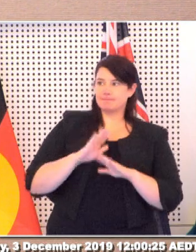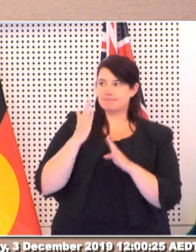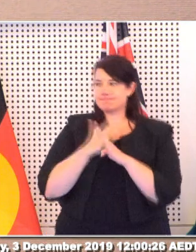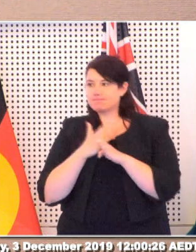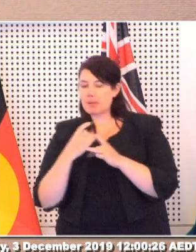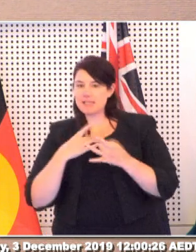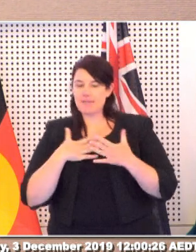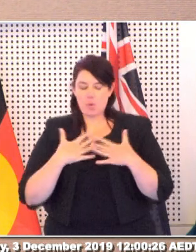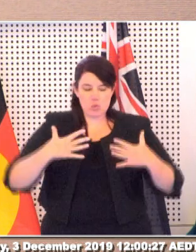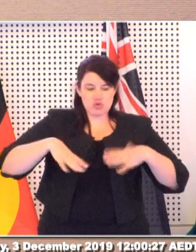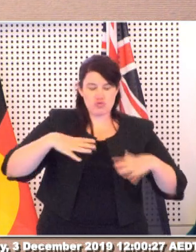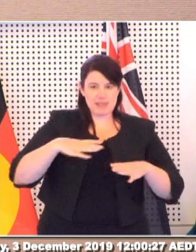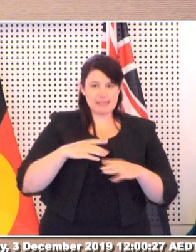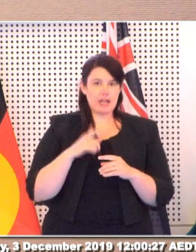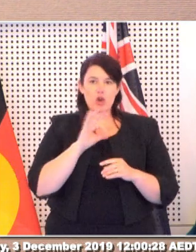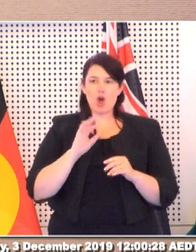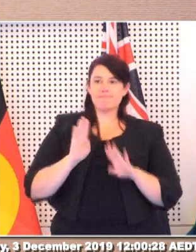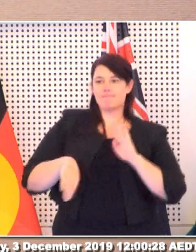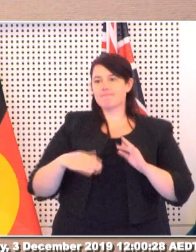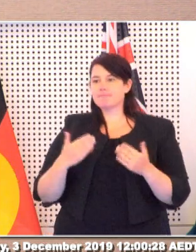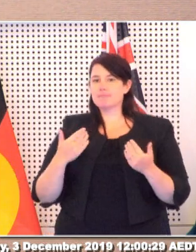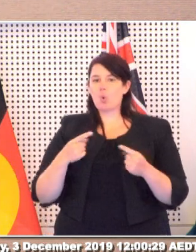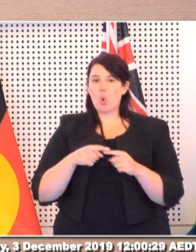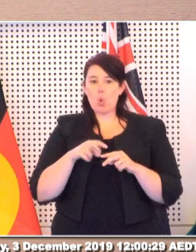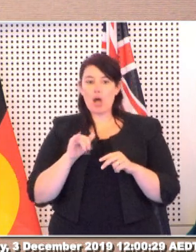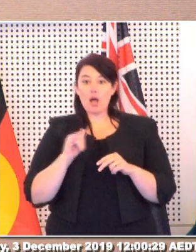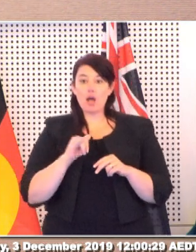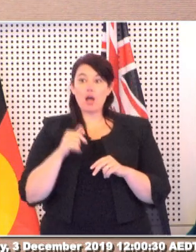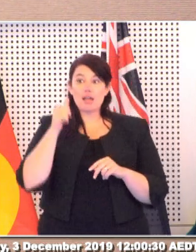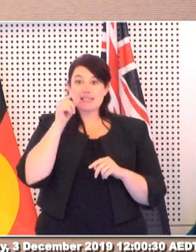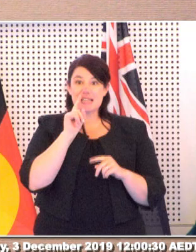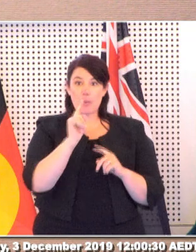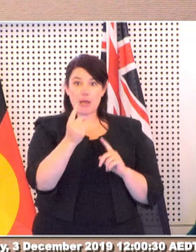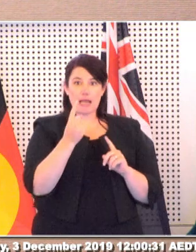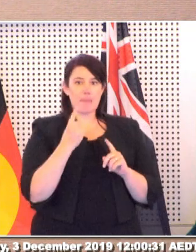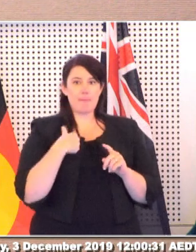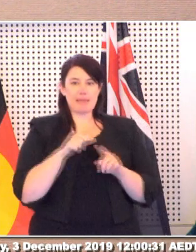dressing in nondescript ways, crossing the road when somebody was coming towards you,